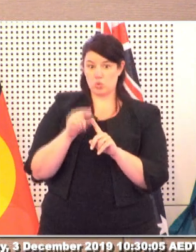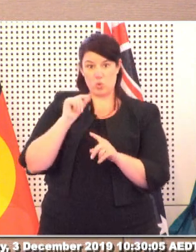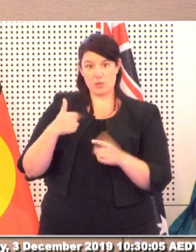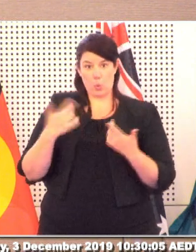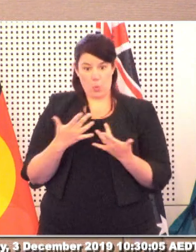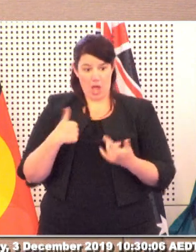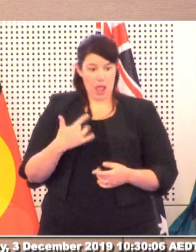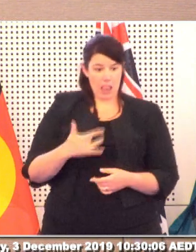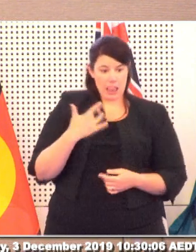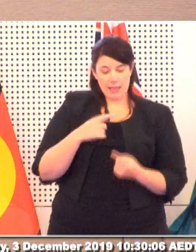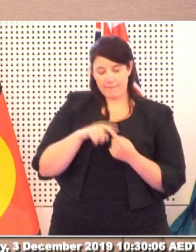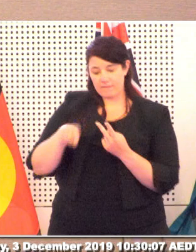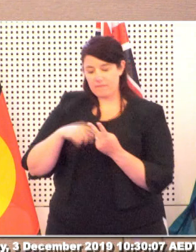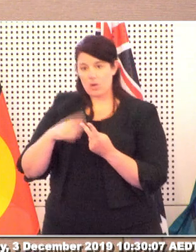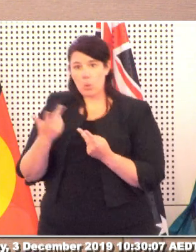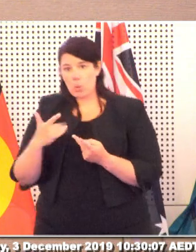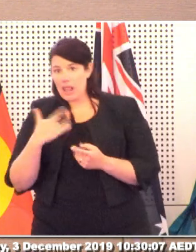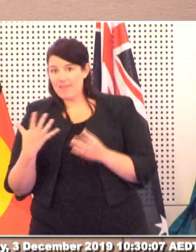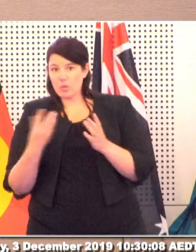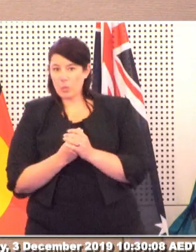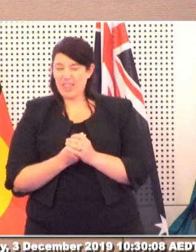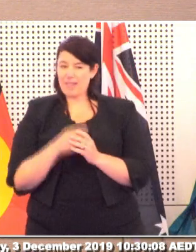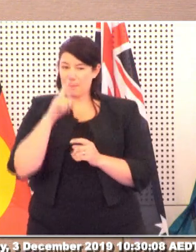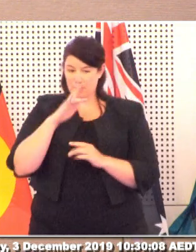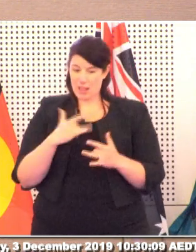Group home residents have very little if any choice about where they live,